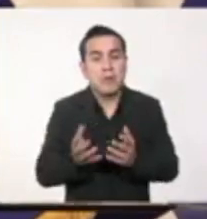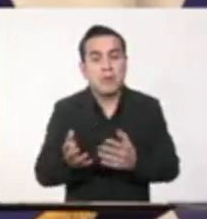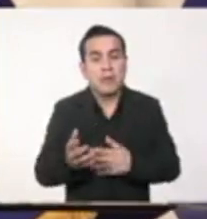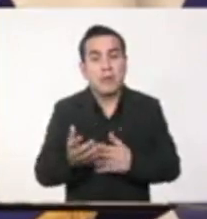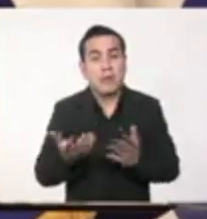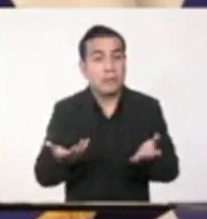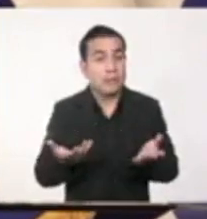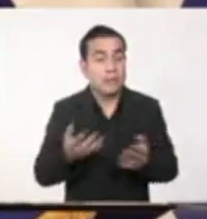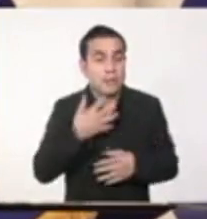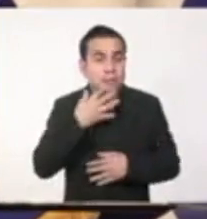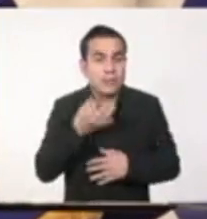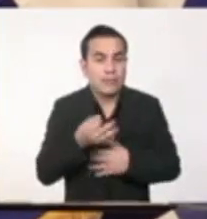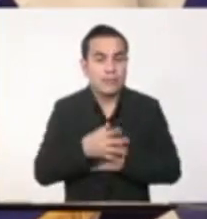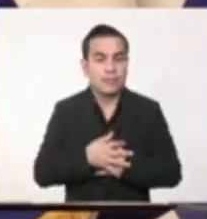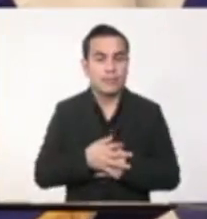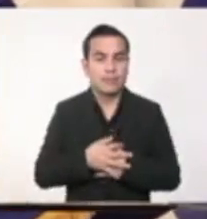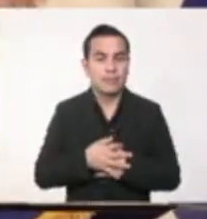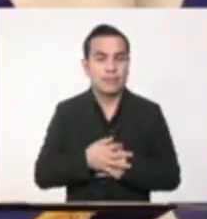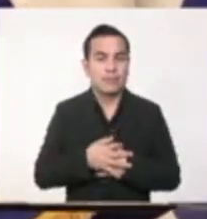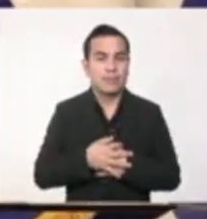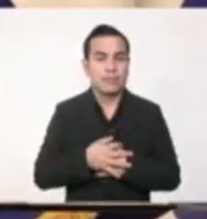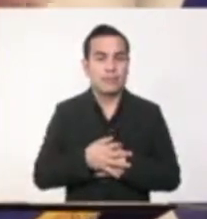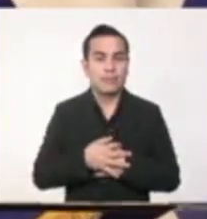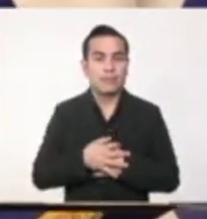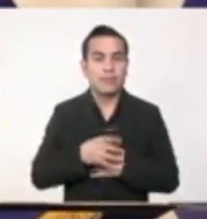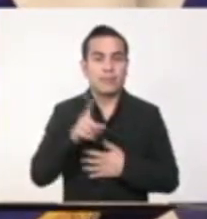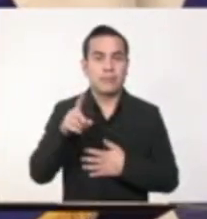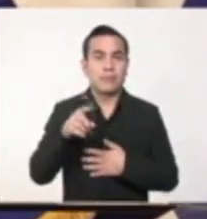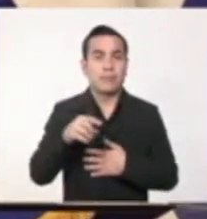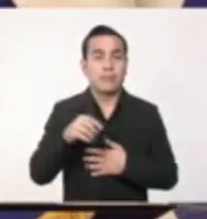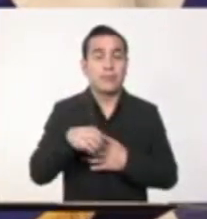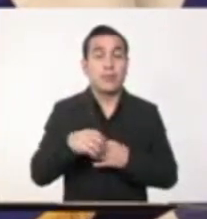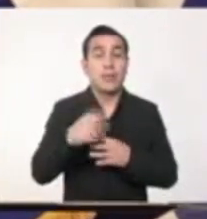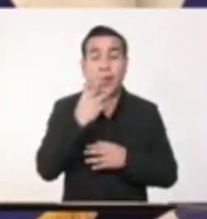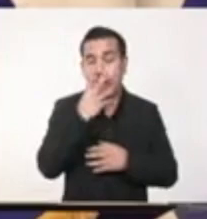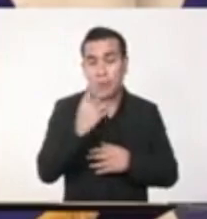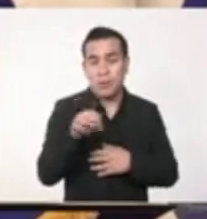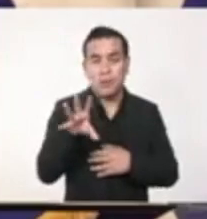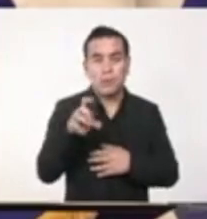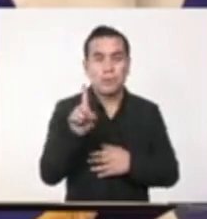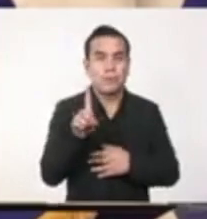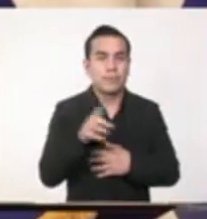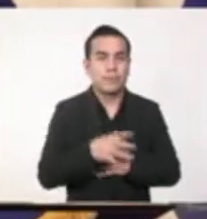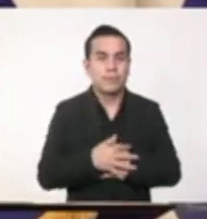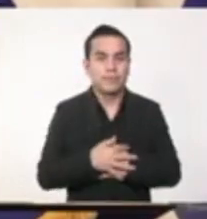waste. And the one that Ahuachapán stole from us . People